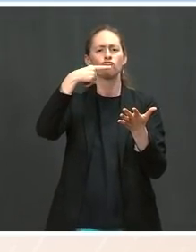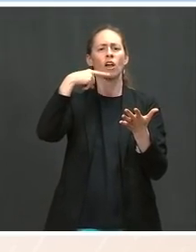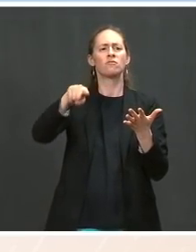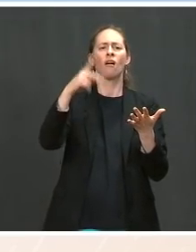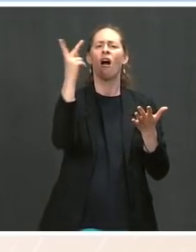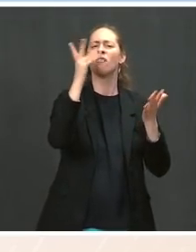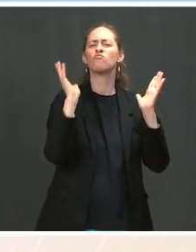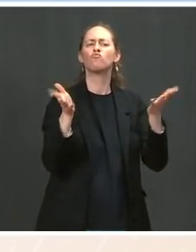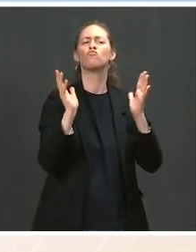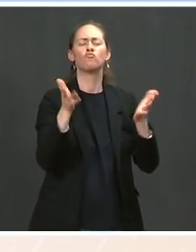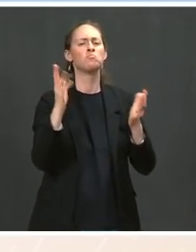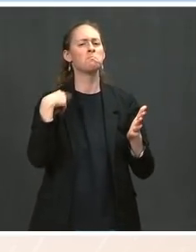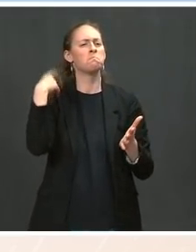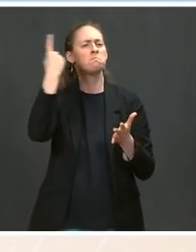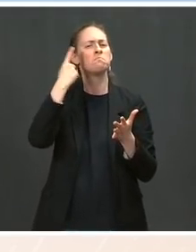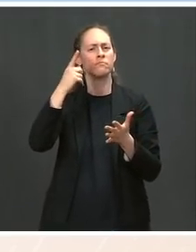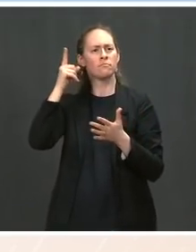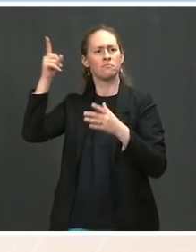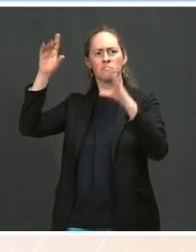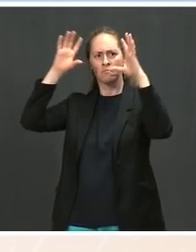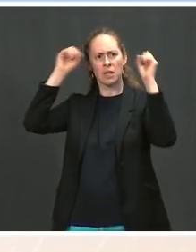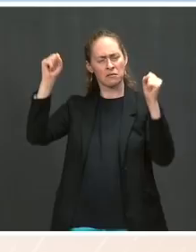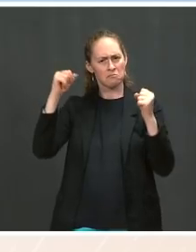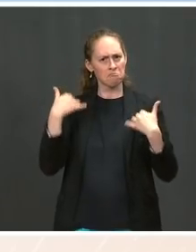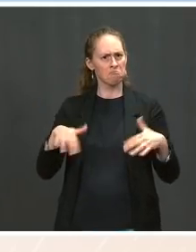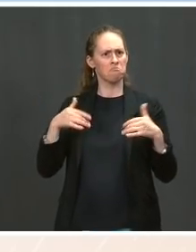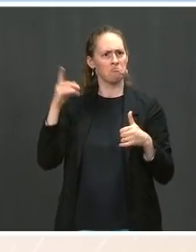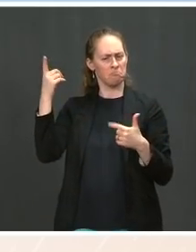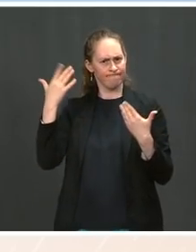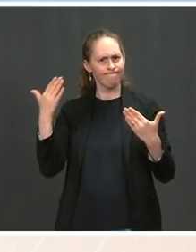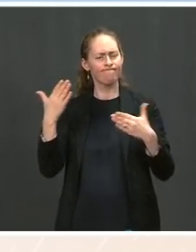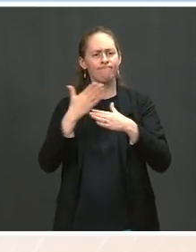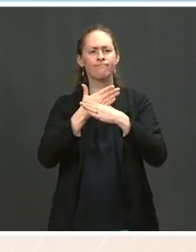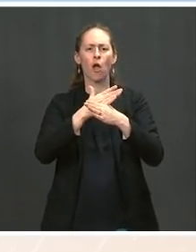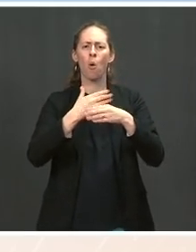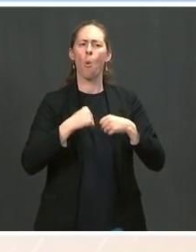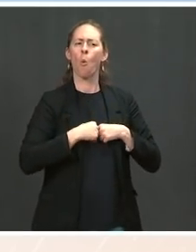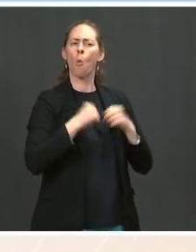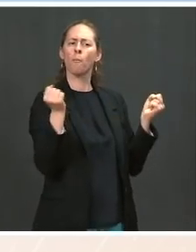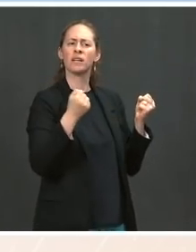in addressing his concerns, but the Kremlin said that the President did not